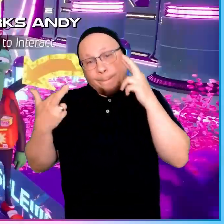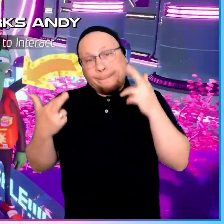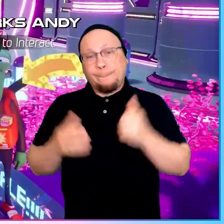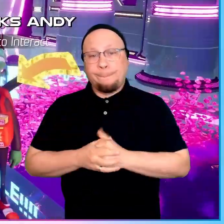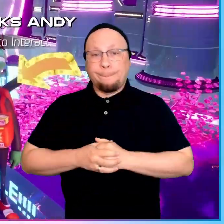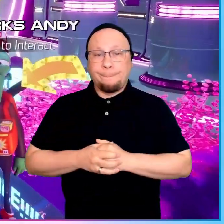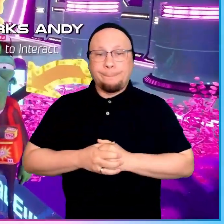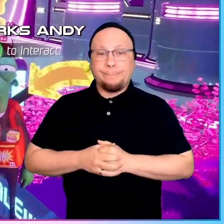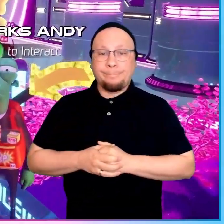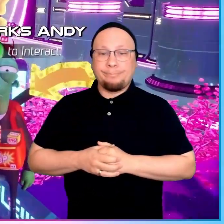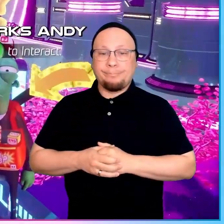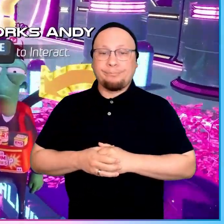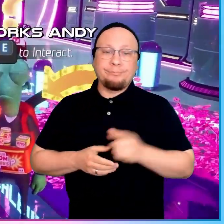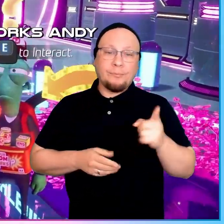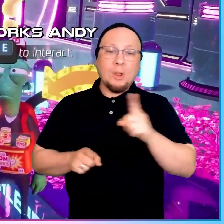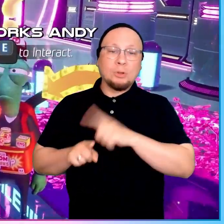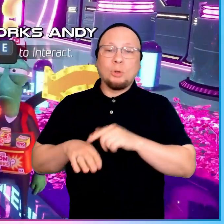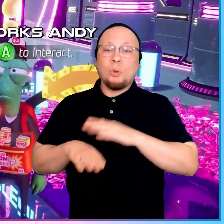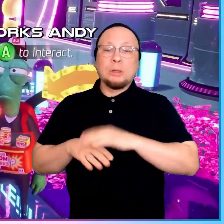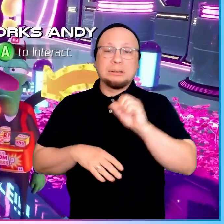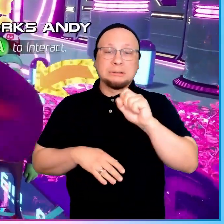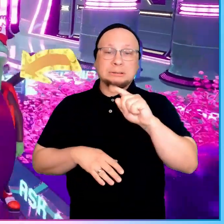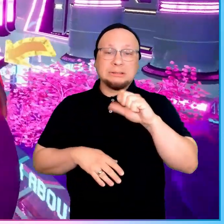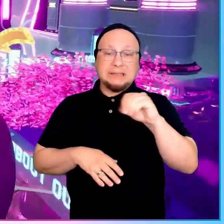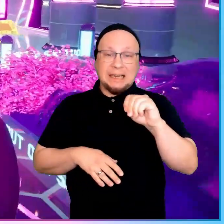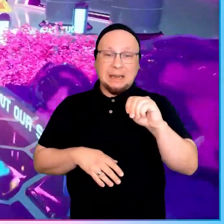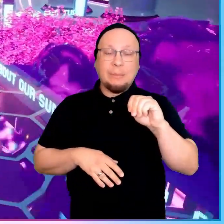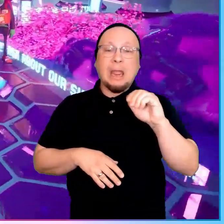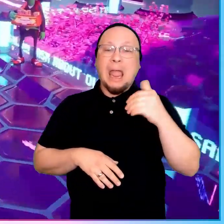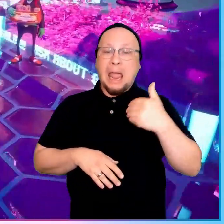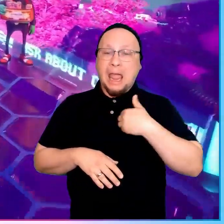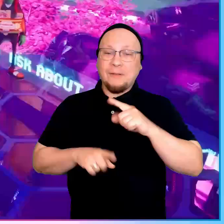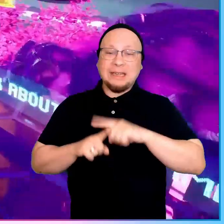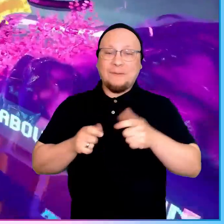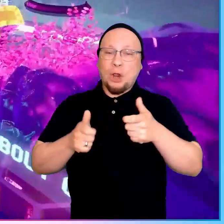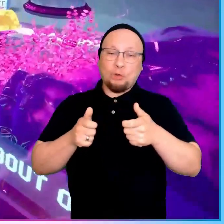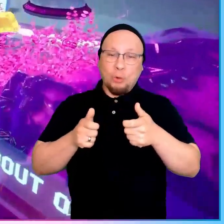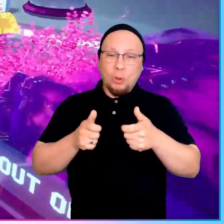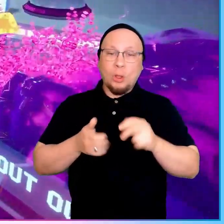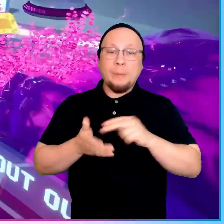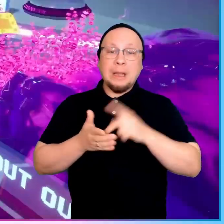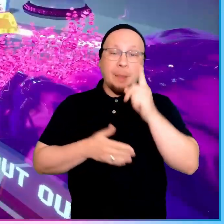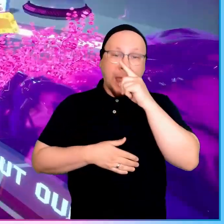On Steam, we also added the ability to switch controls on demand. This means that if you’re playing with a mouse and keyboard,